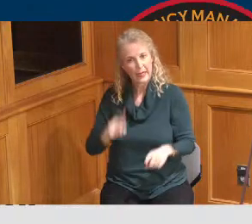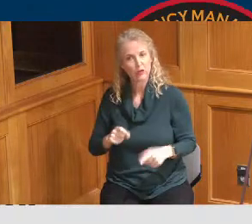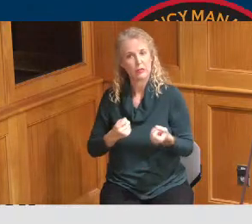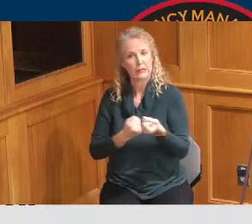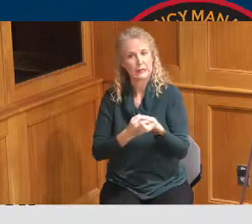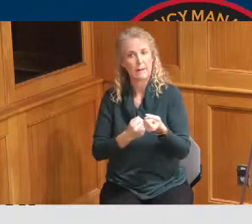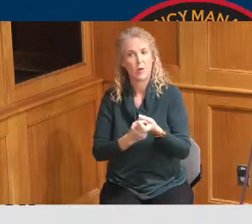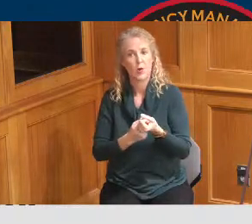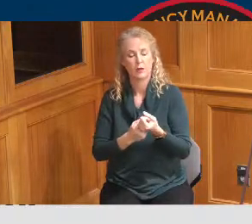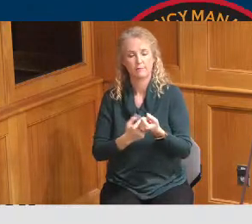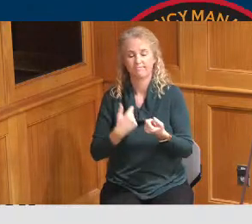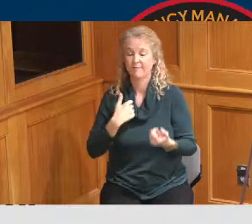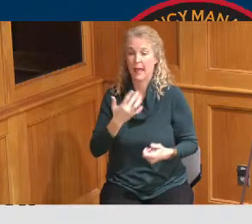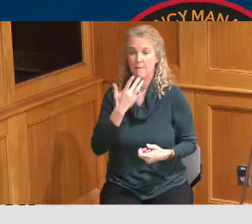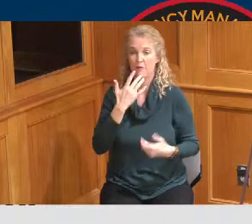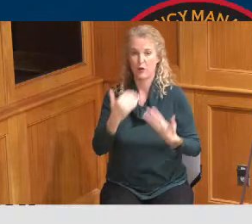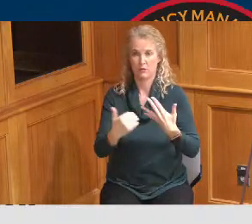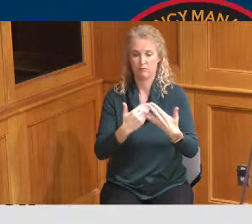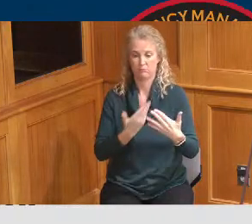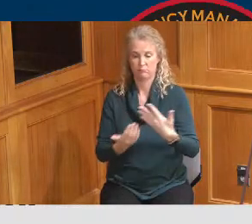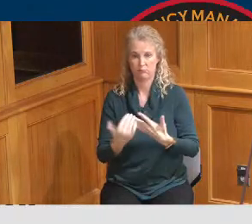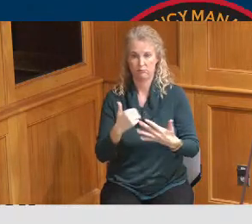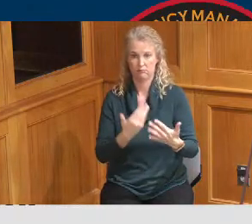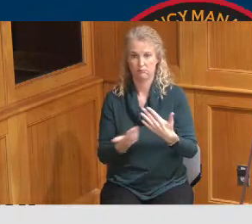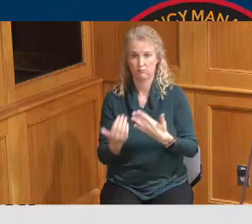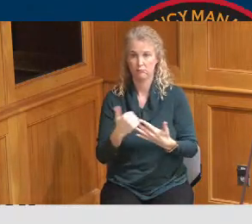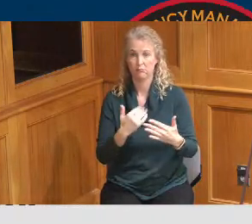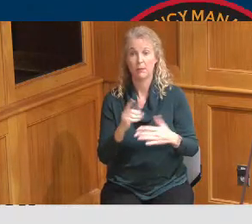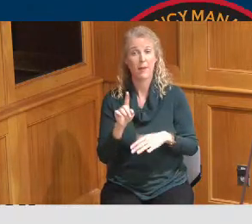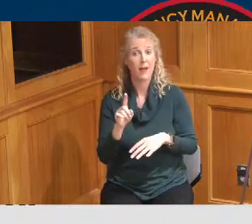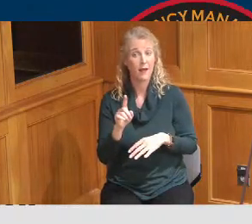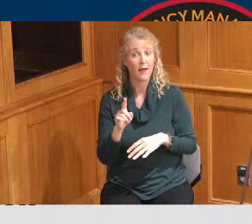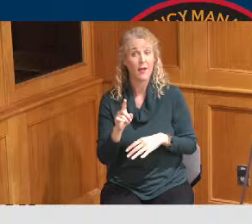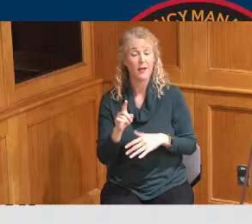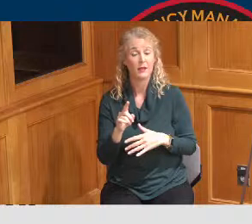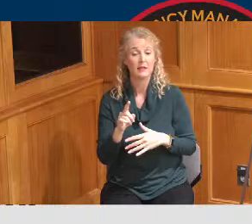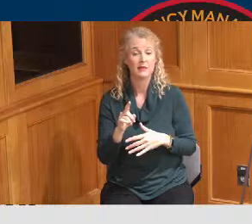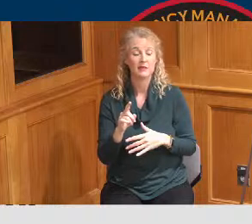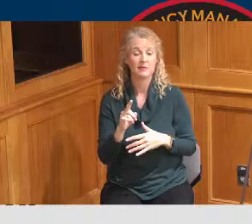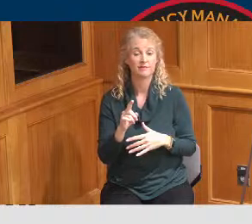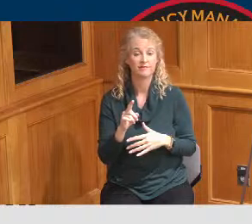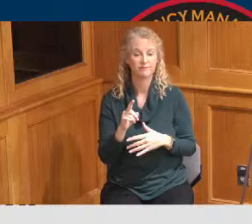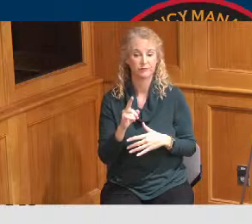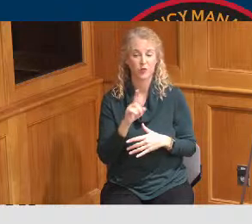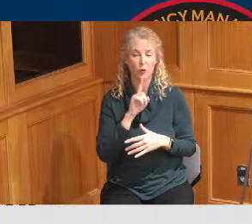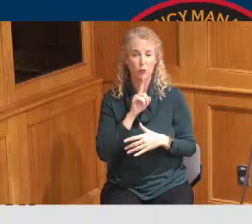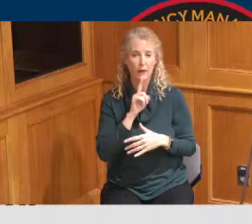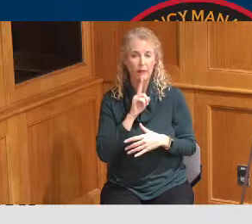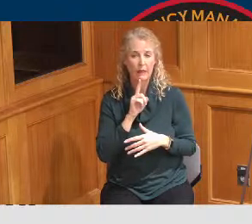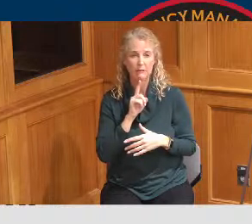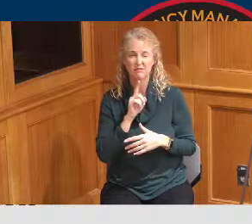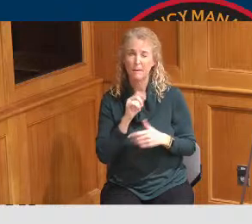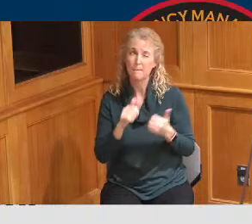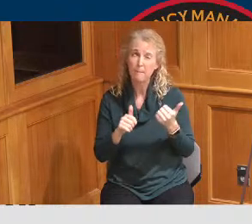about transparency all the all the time however there's very little we do that is not public